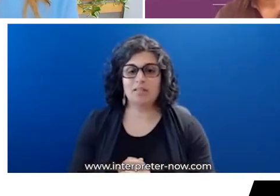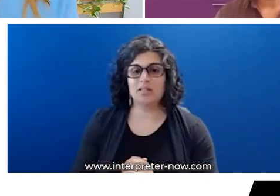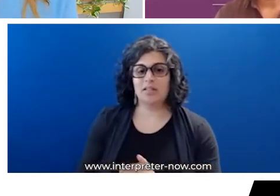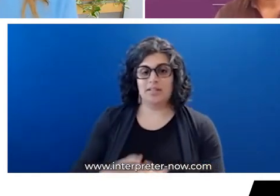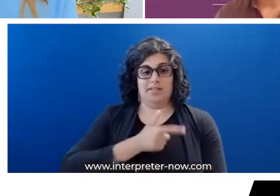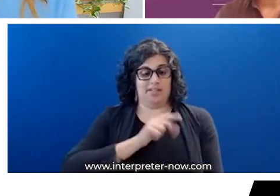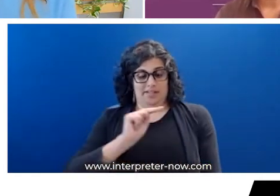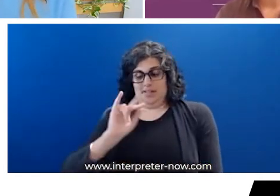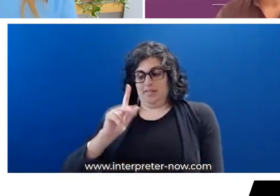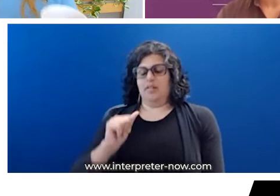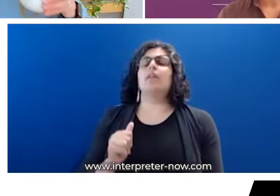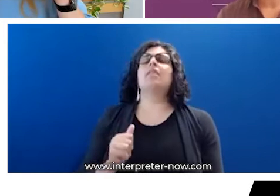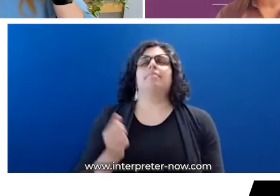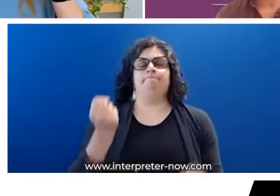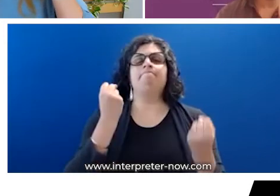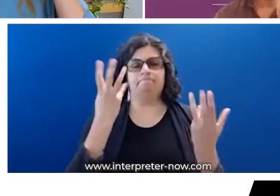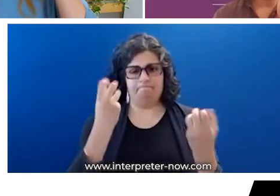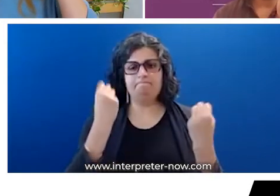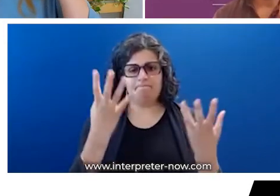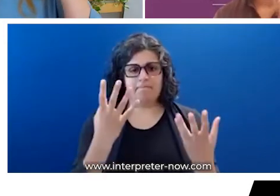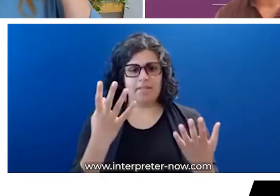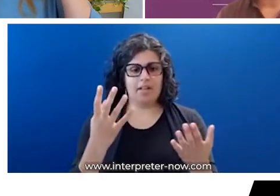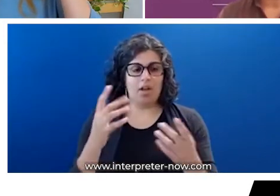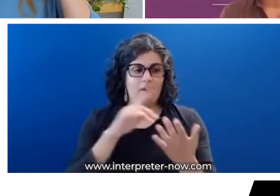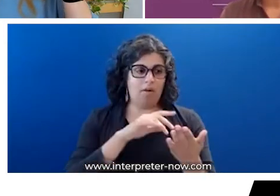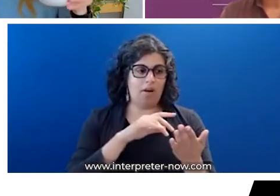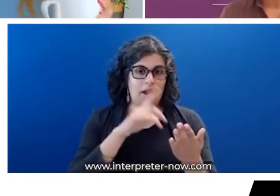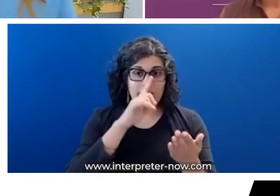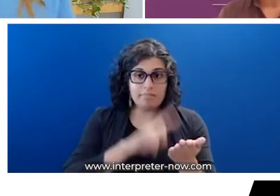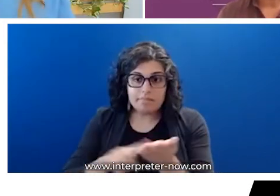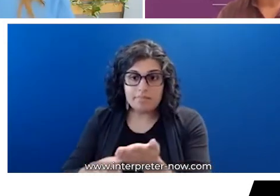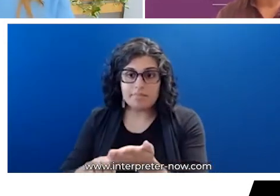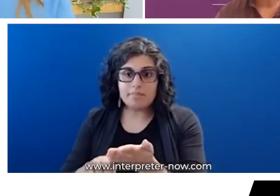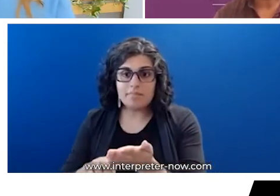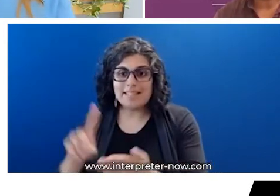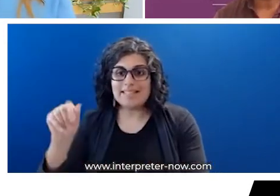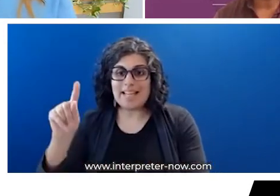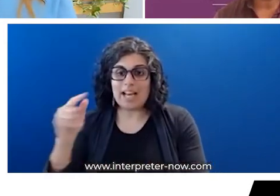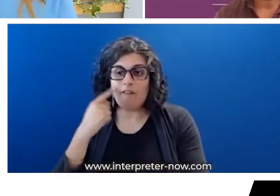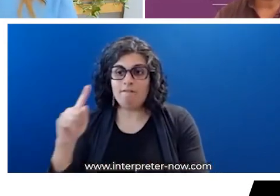You track the data around the rate of promotions of your colleagues and make sure you're tracking